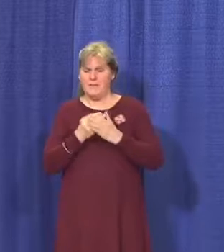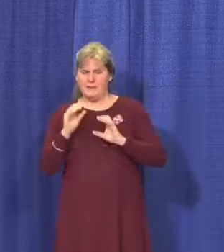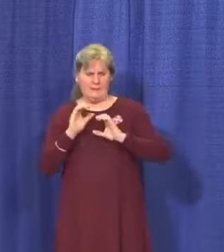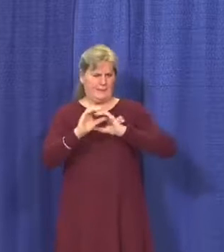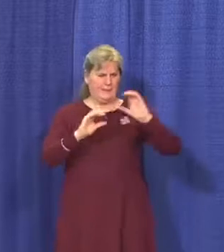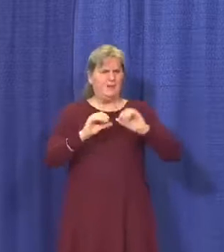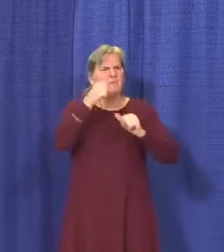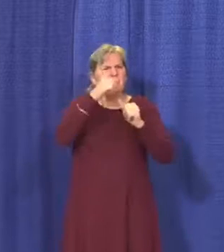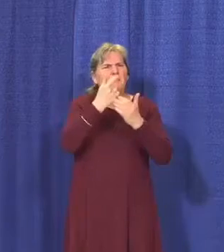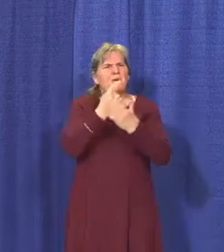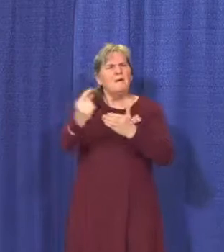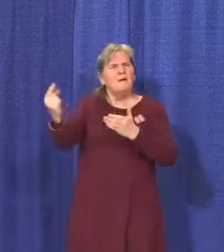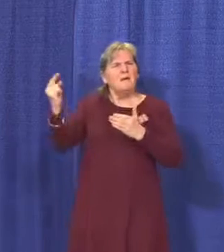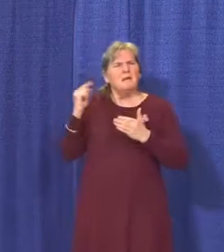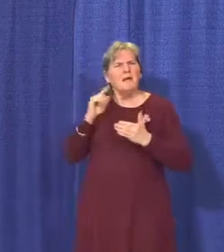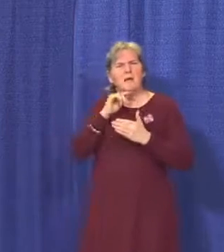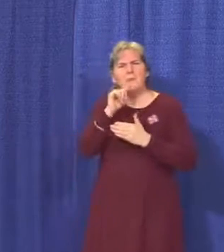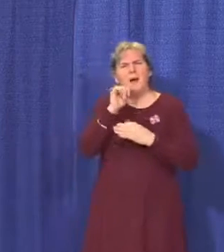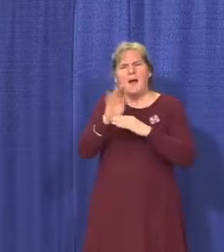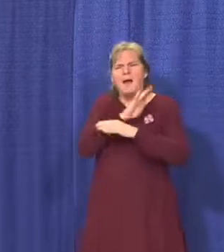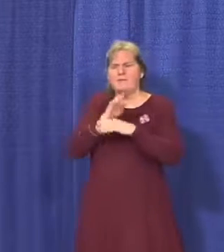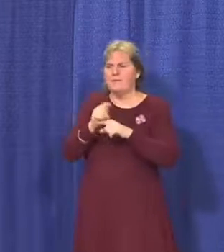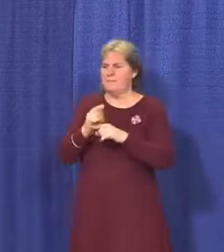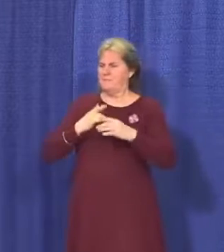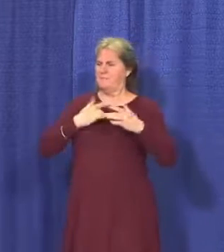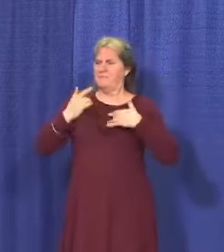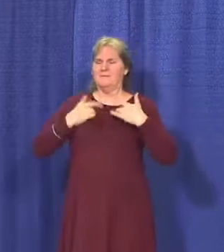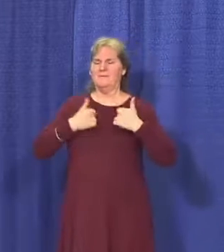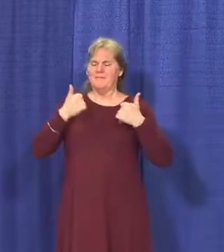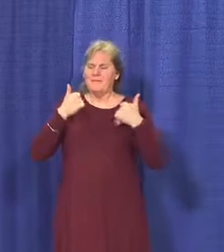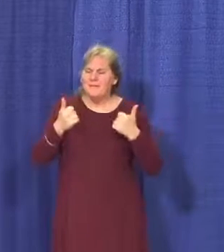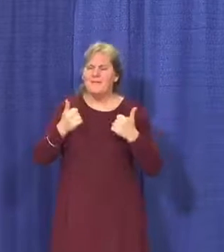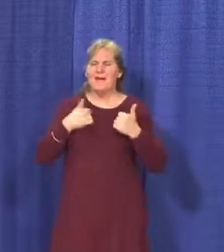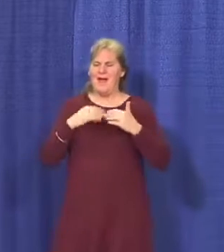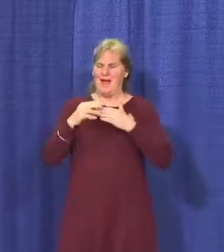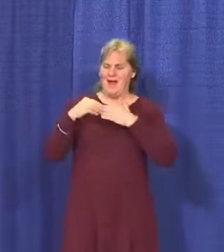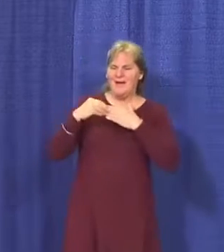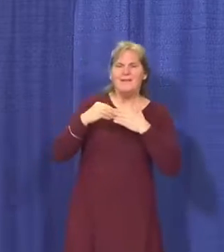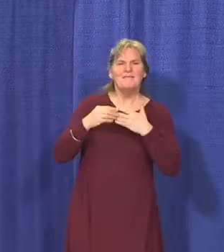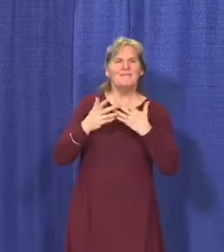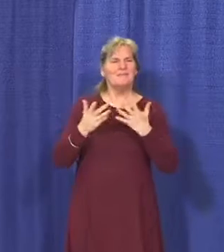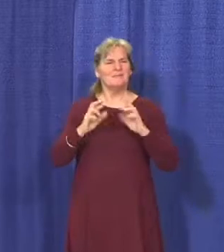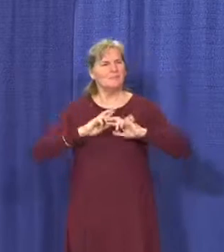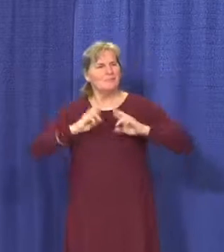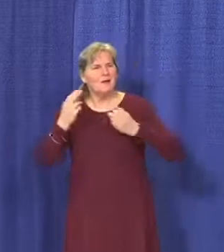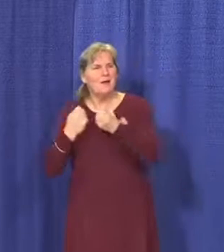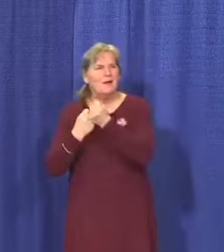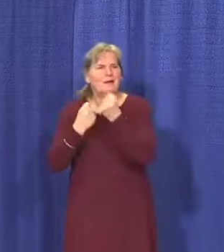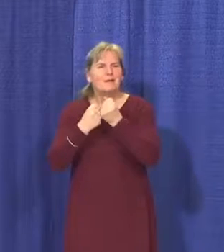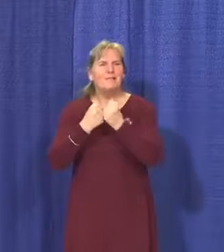waste the money flows. Remember last week, the private sector was so excited about the